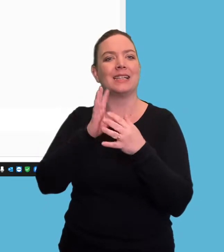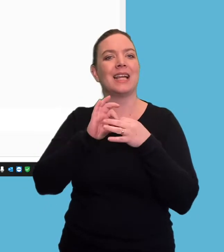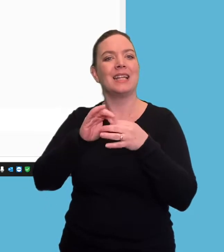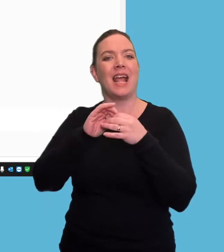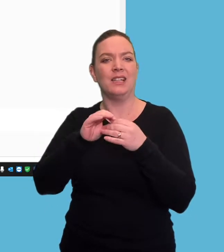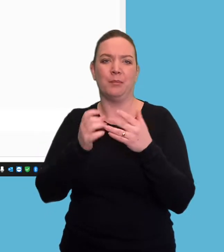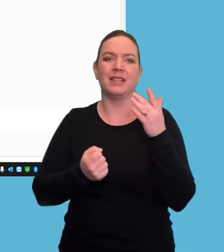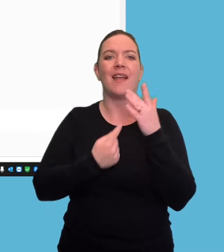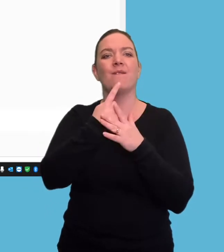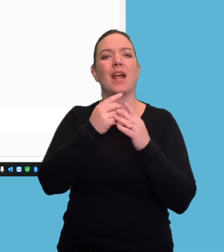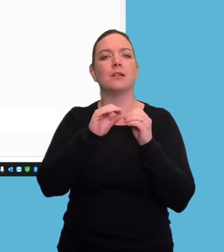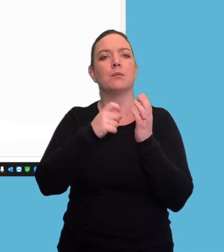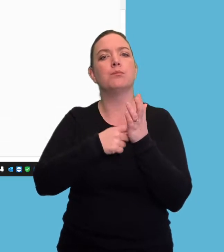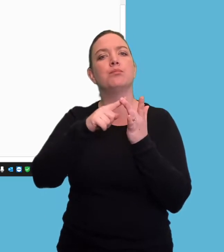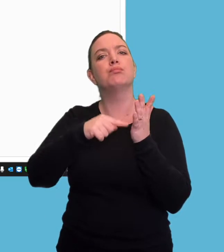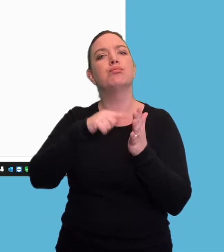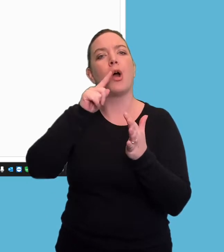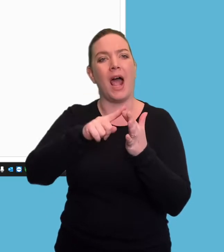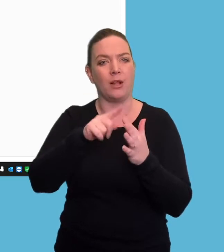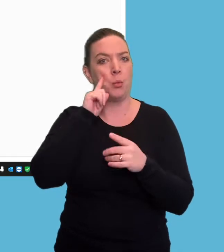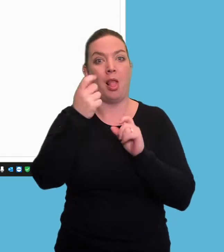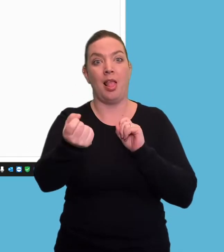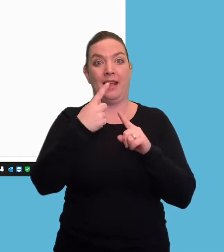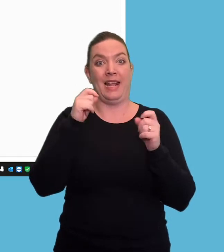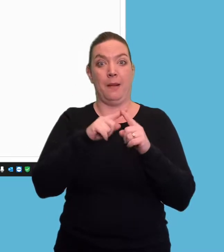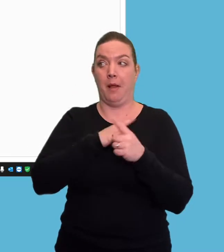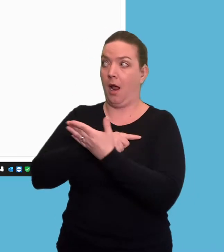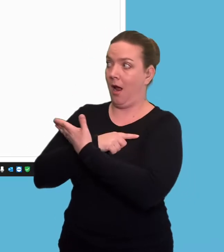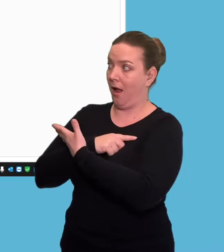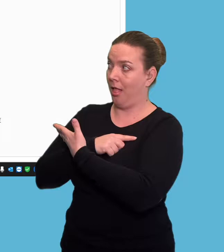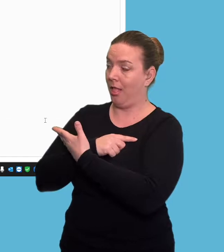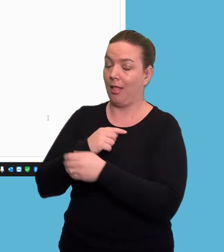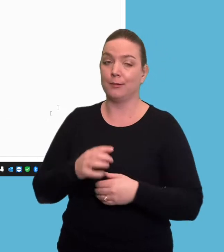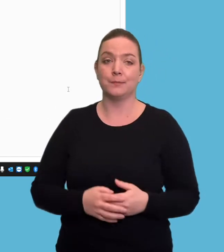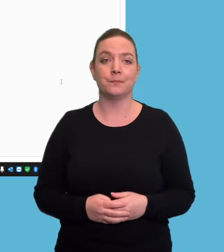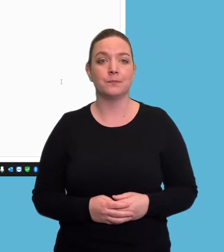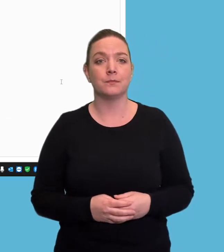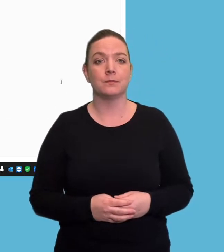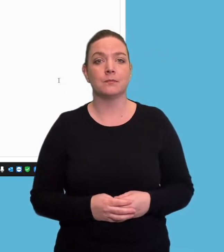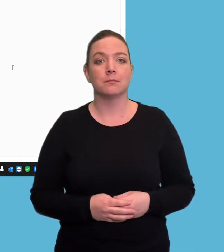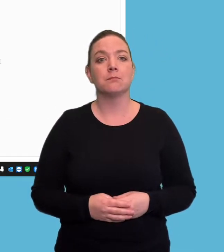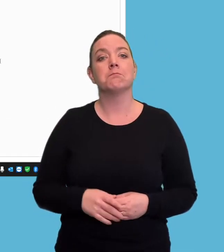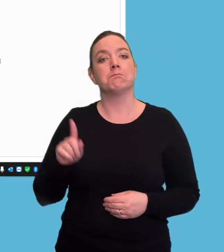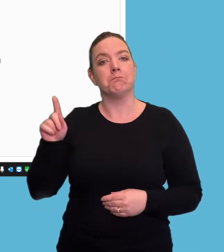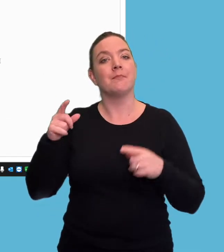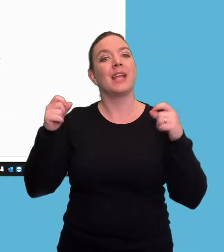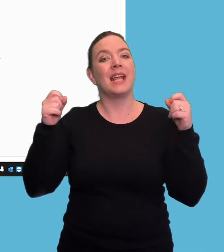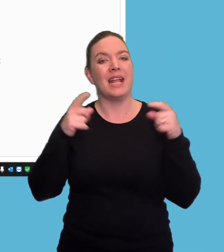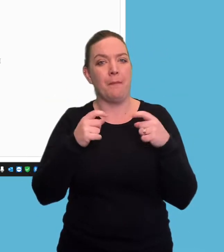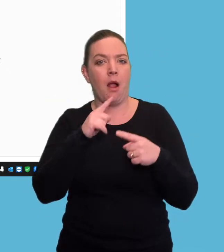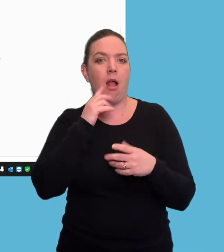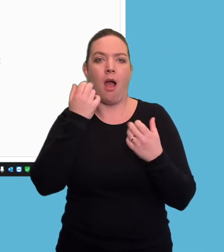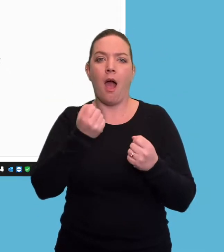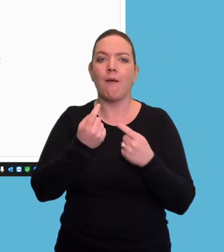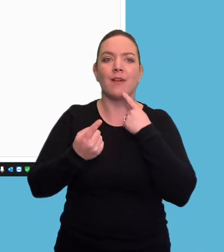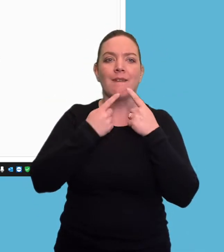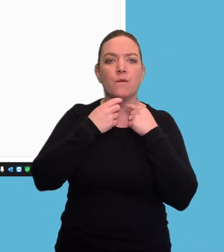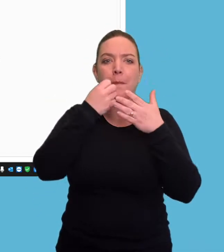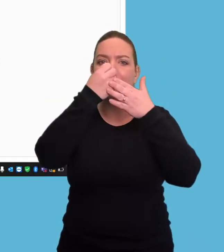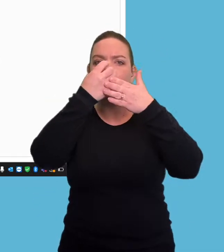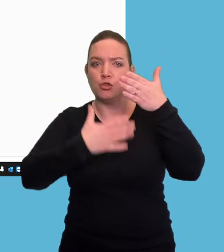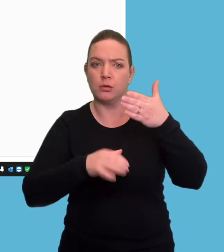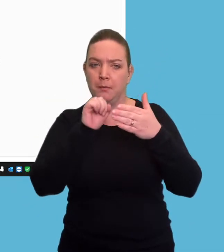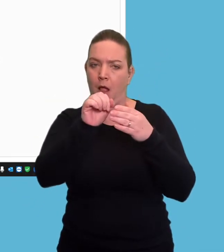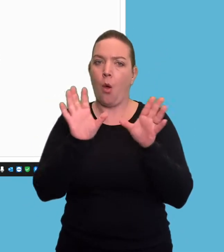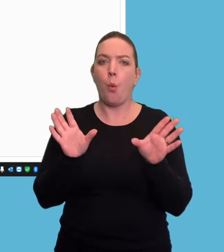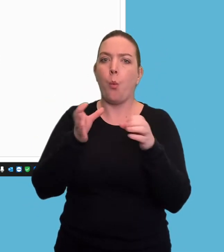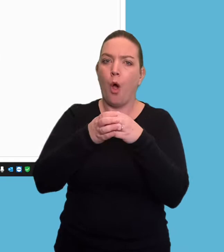you'll be sent an email that looks something like this. This email will include details about the workshop or event that you're planning to attend